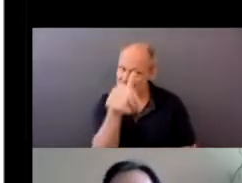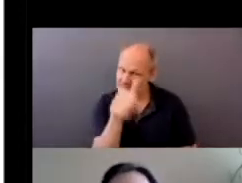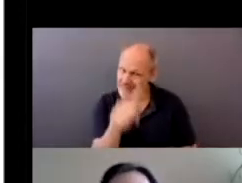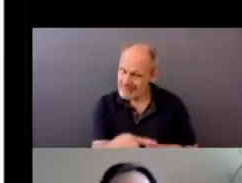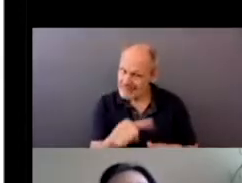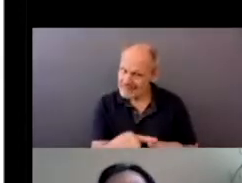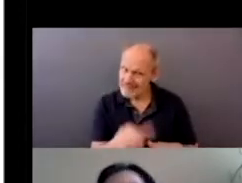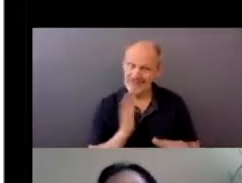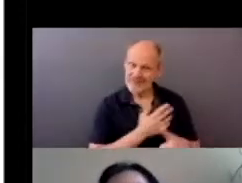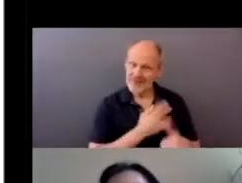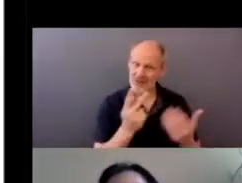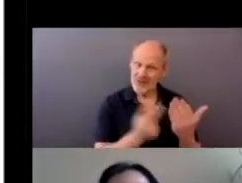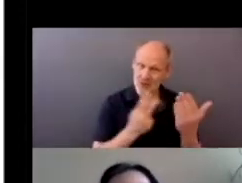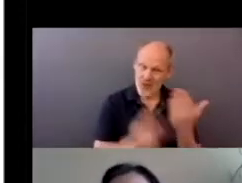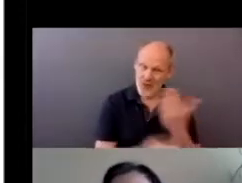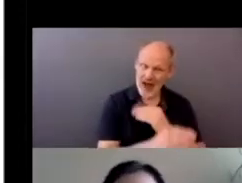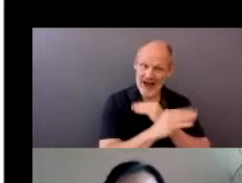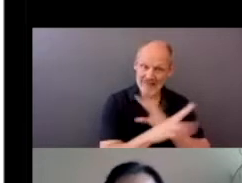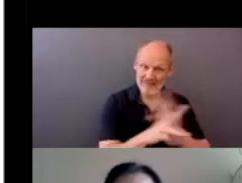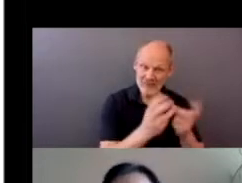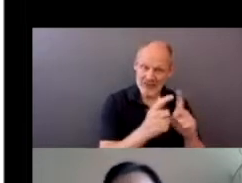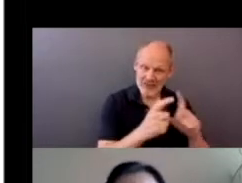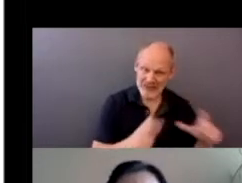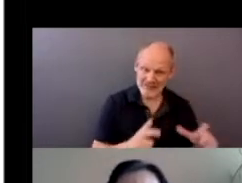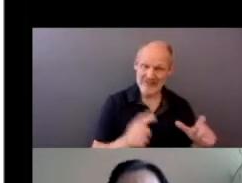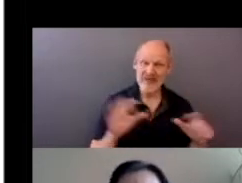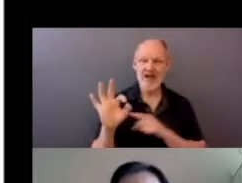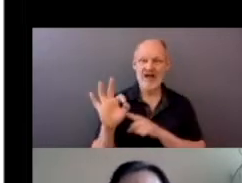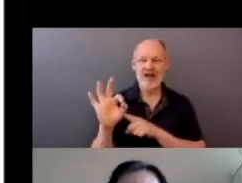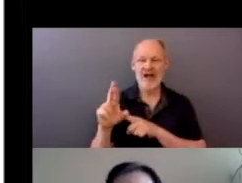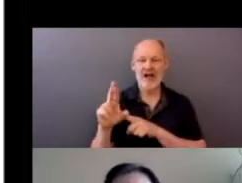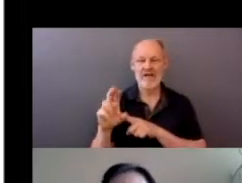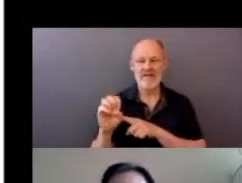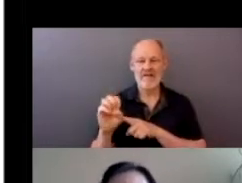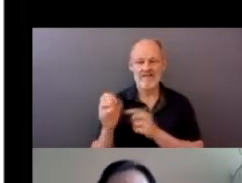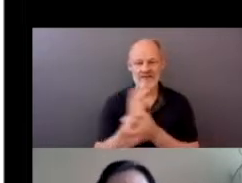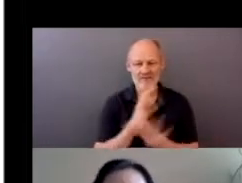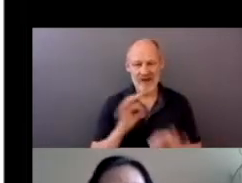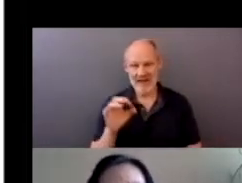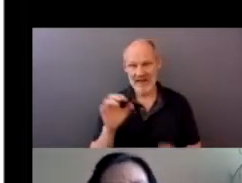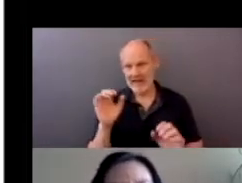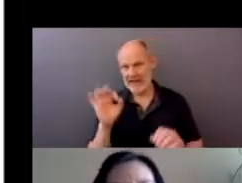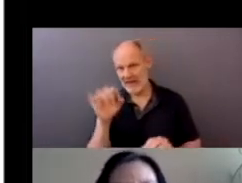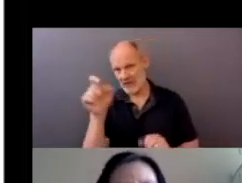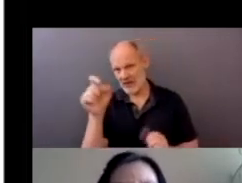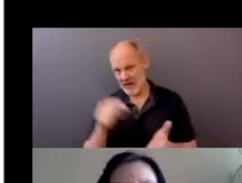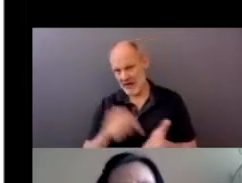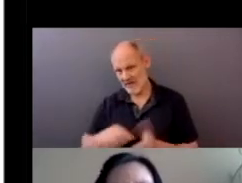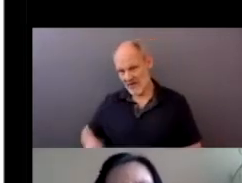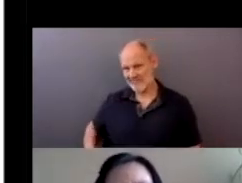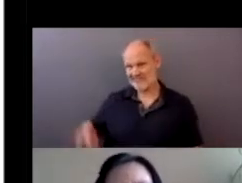to offer a donation of any amount, it really does help. The suggested amount for what this